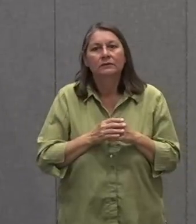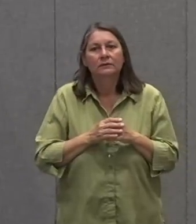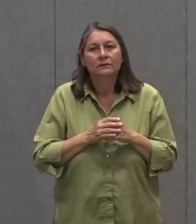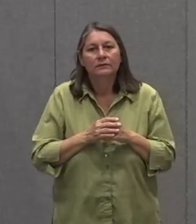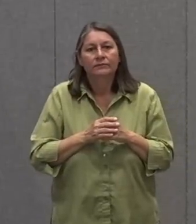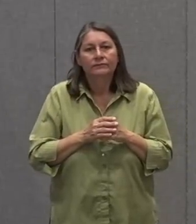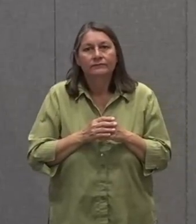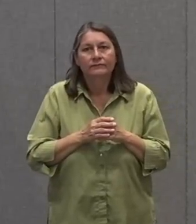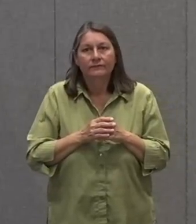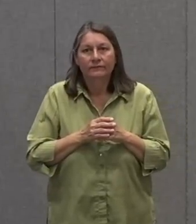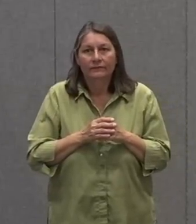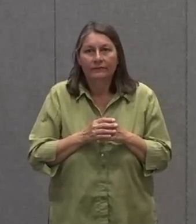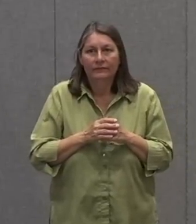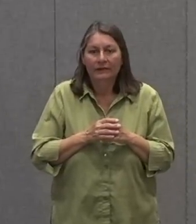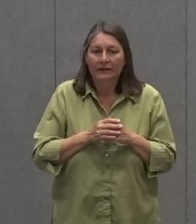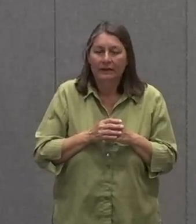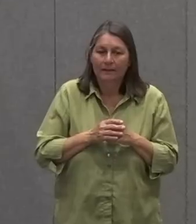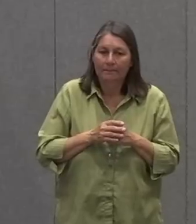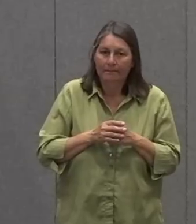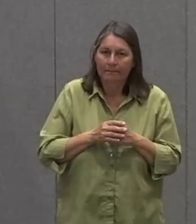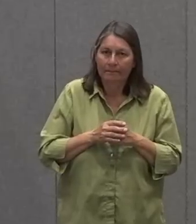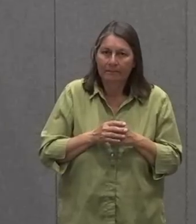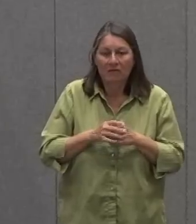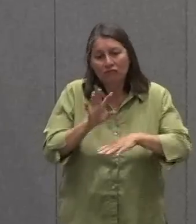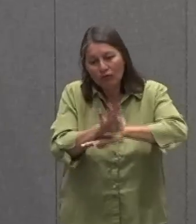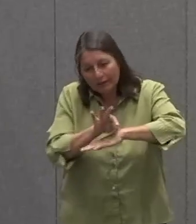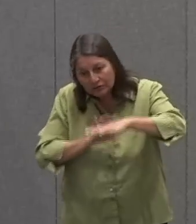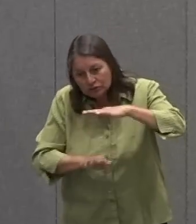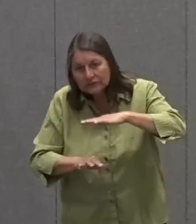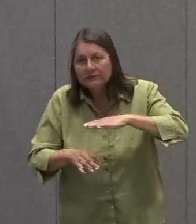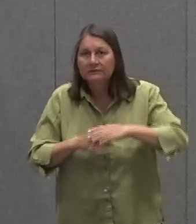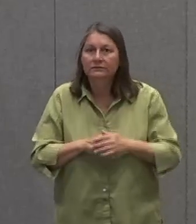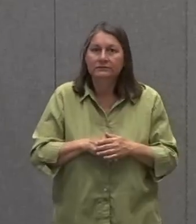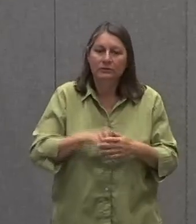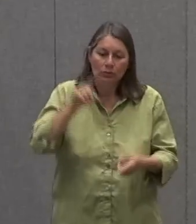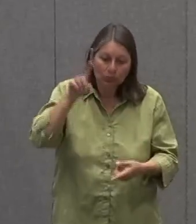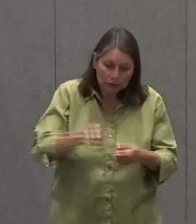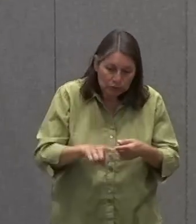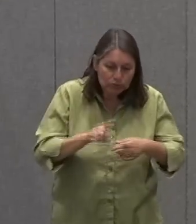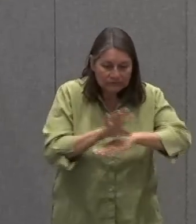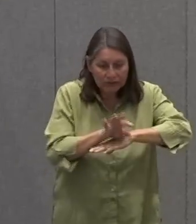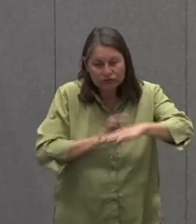and figure out equivalent fractions, or to reduce our fractions, any of those things,